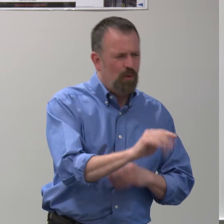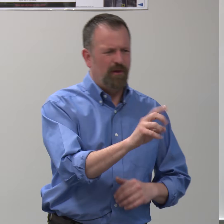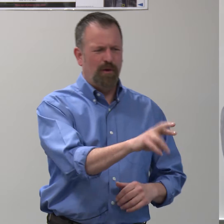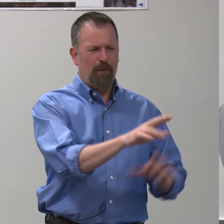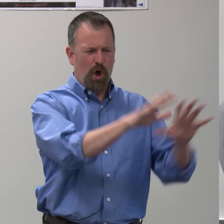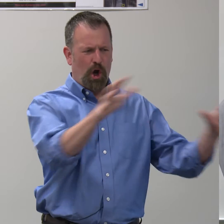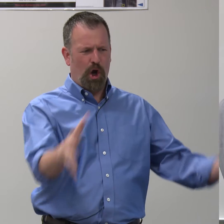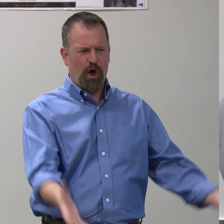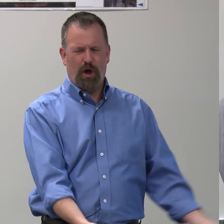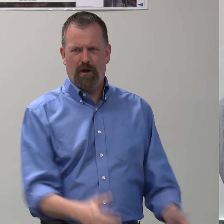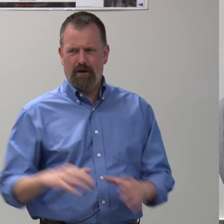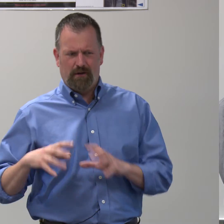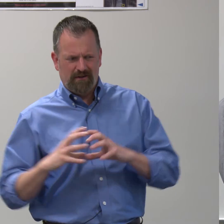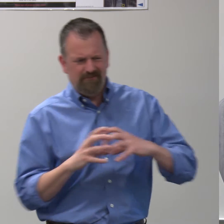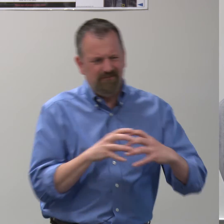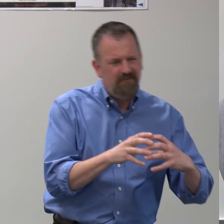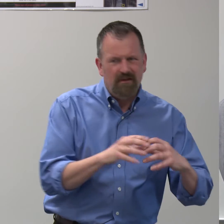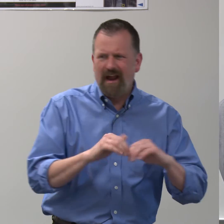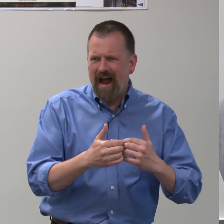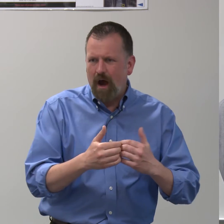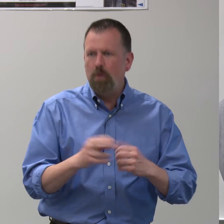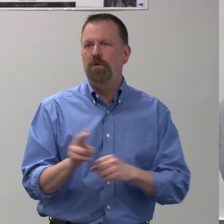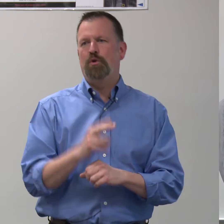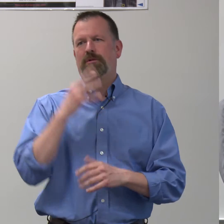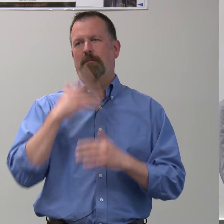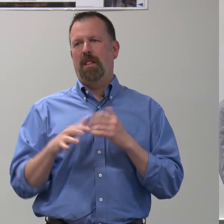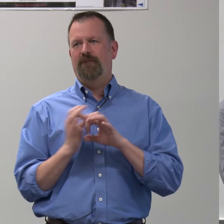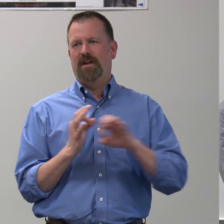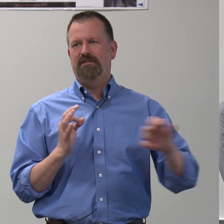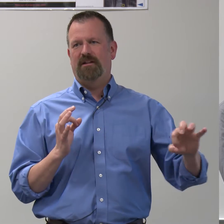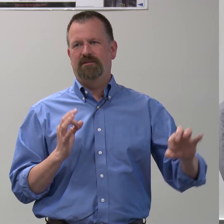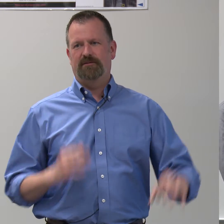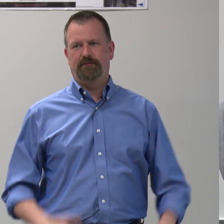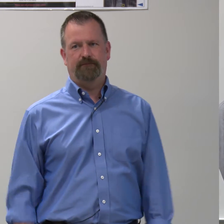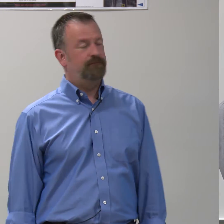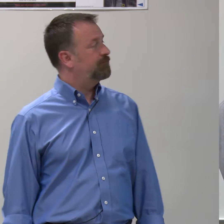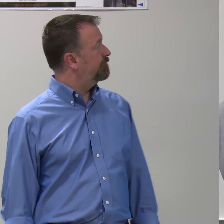and obviously, that's through the blood vessels. So on the next slide...